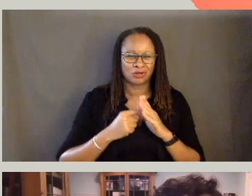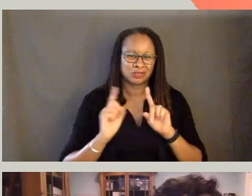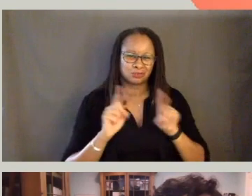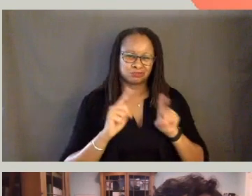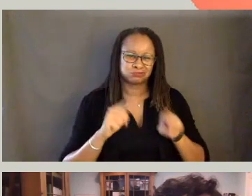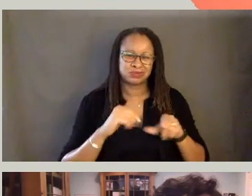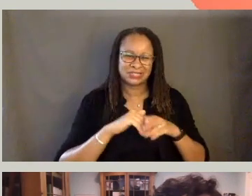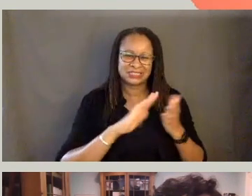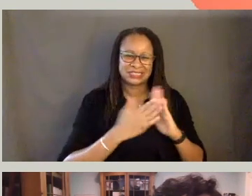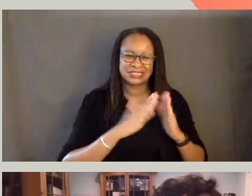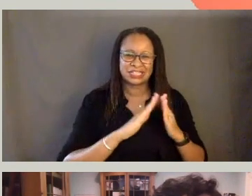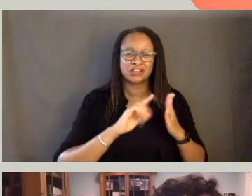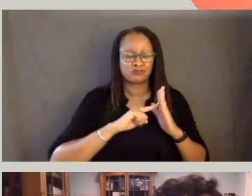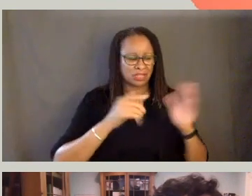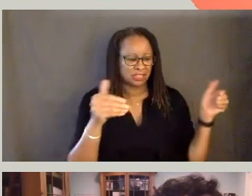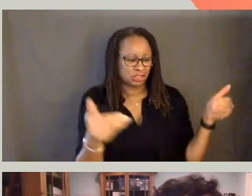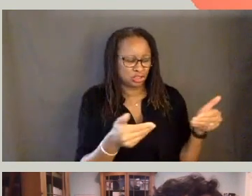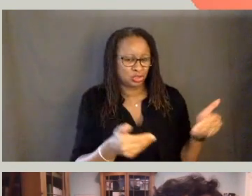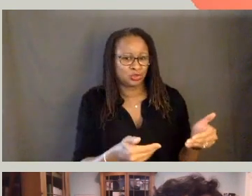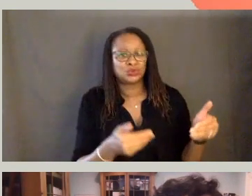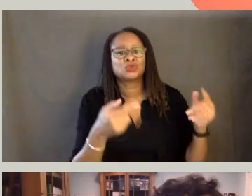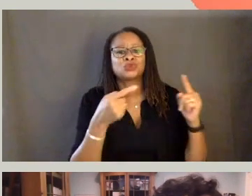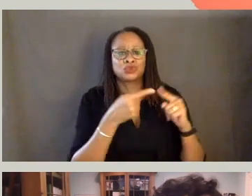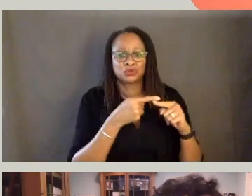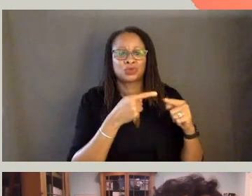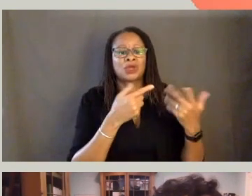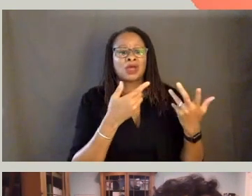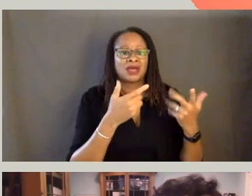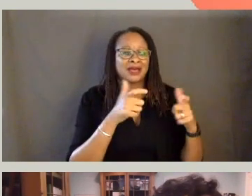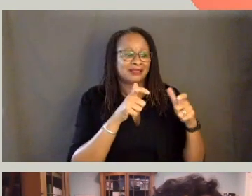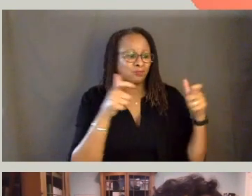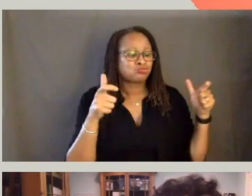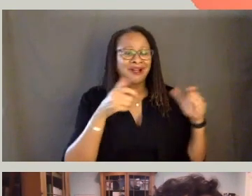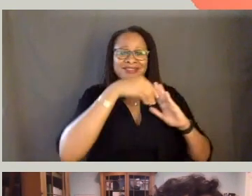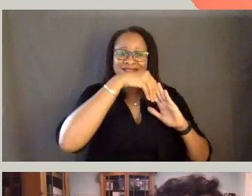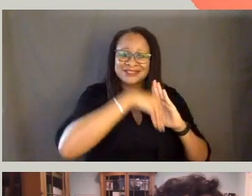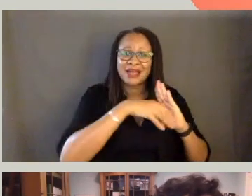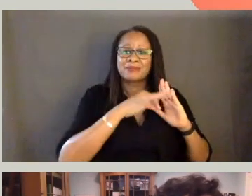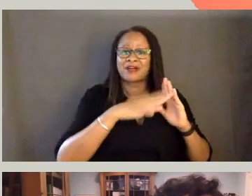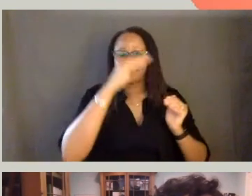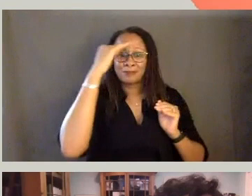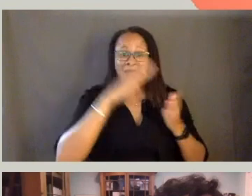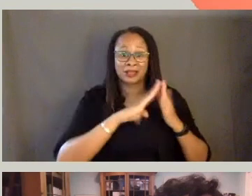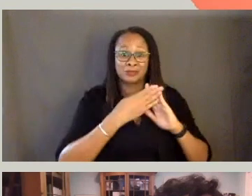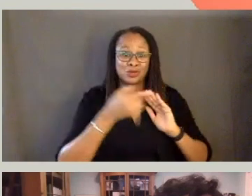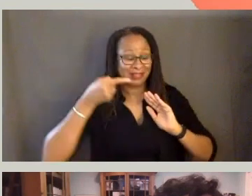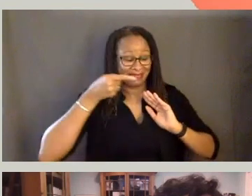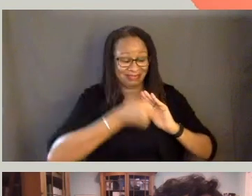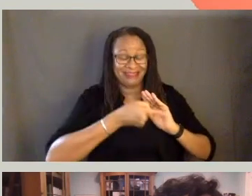and really being introduced to the breadth and the depth of the black community in Chicago.